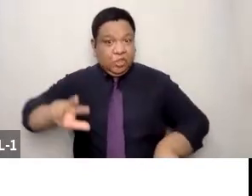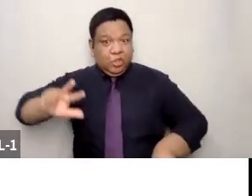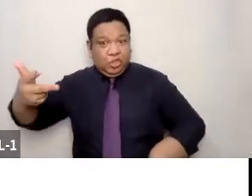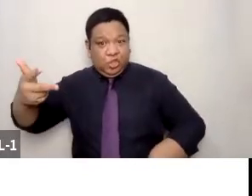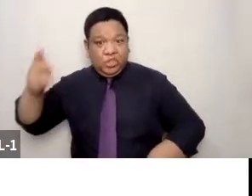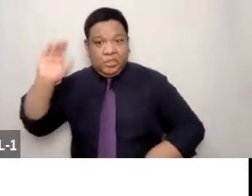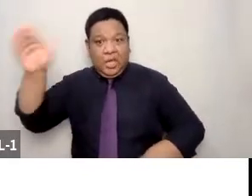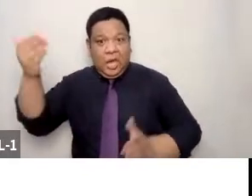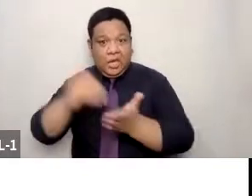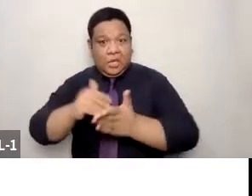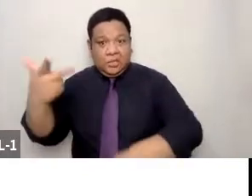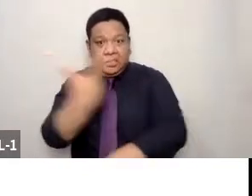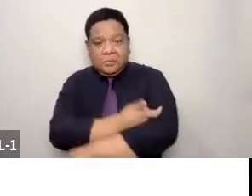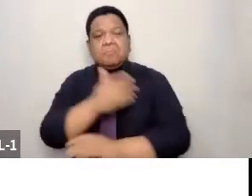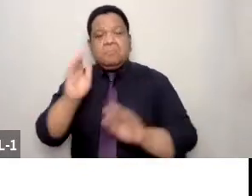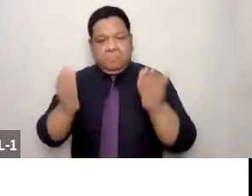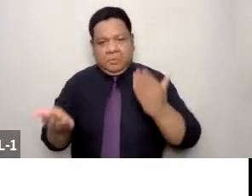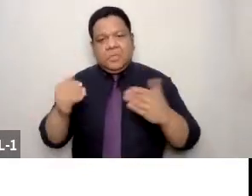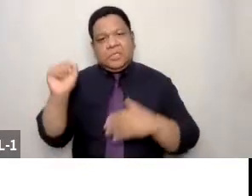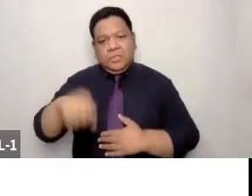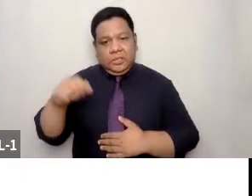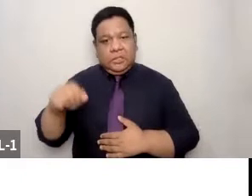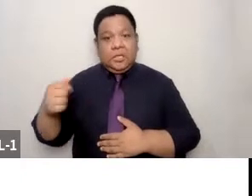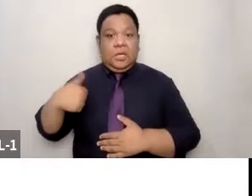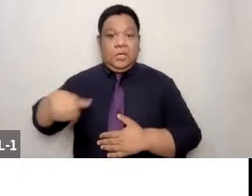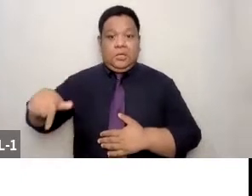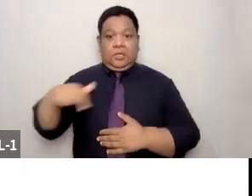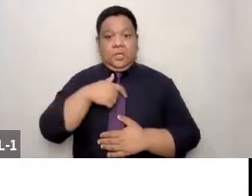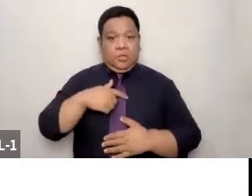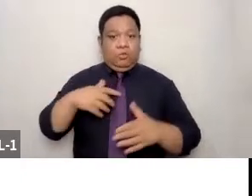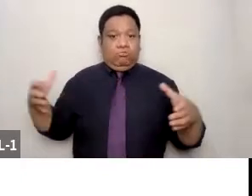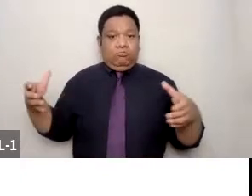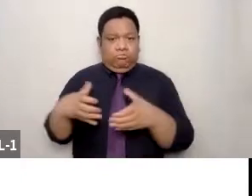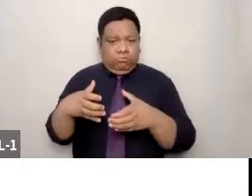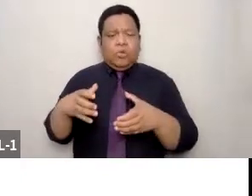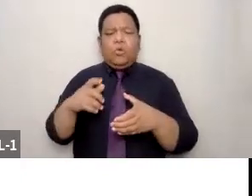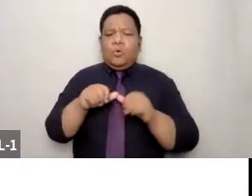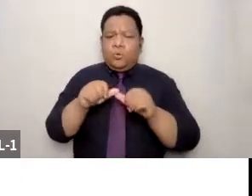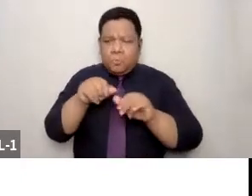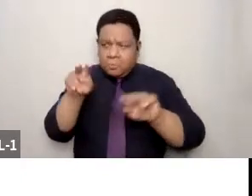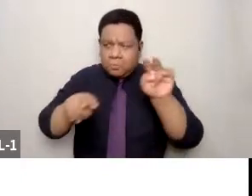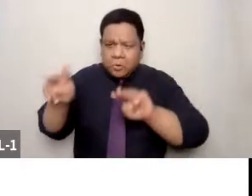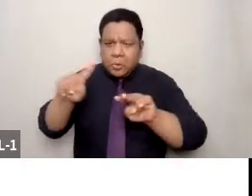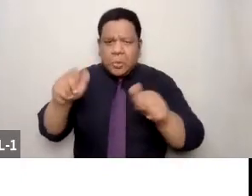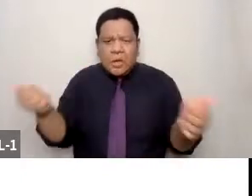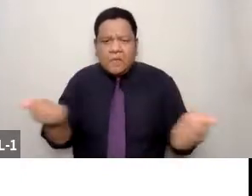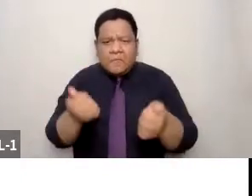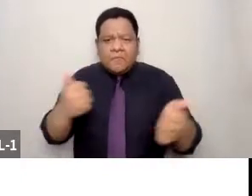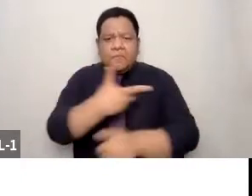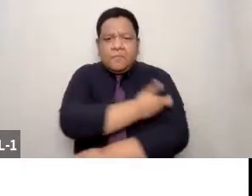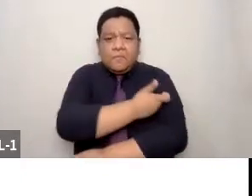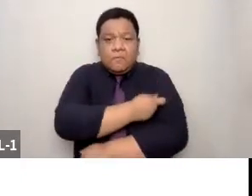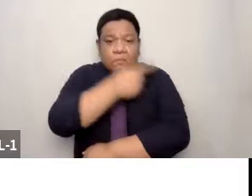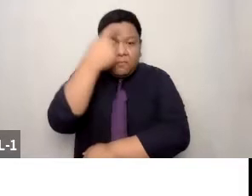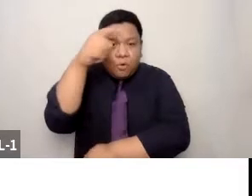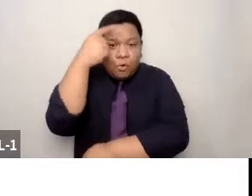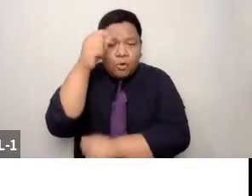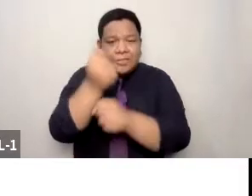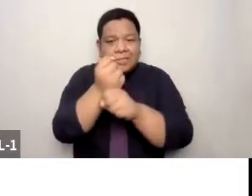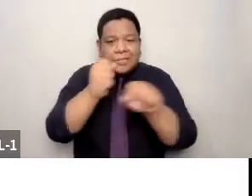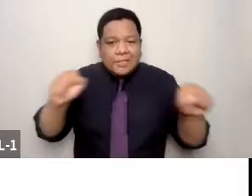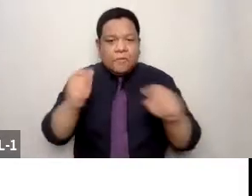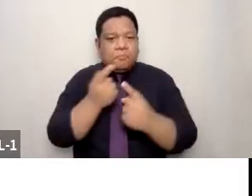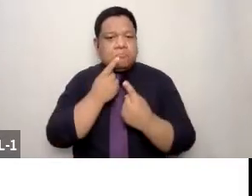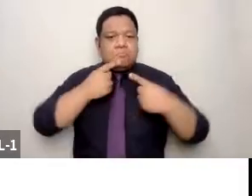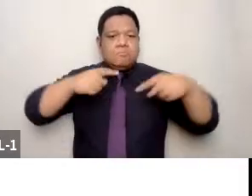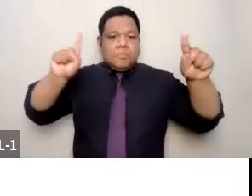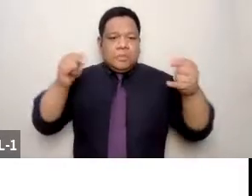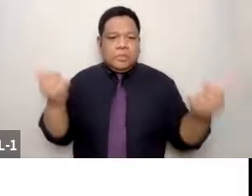So the VEP, our panel, continues to monitor the available vaccines for safety and effectiveness in real world situations.